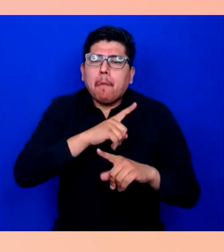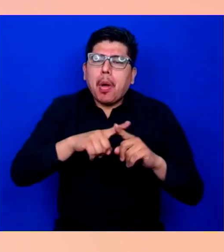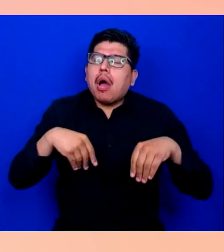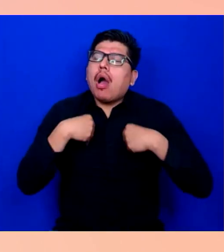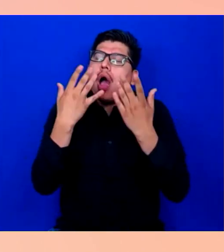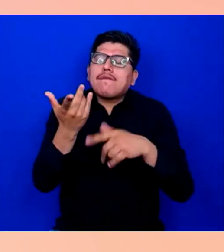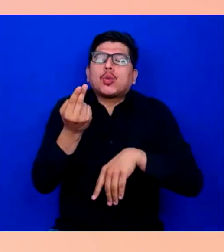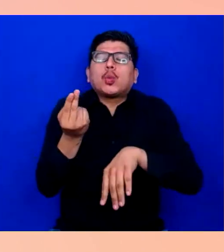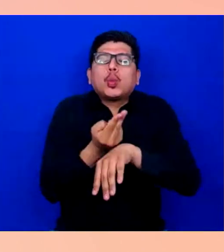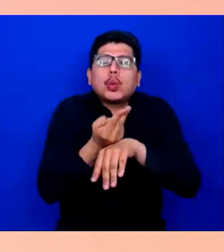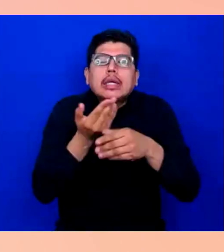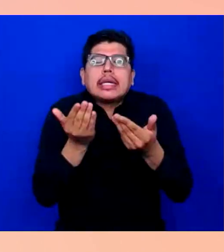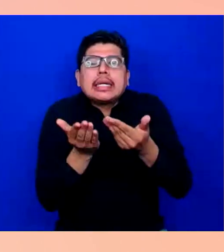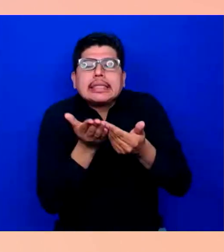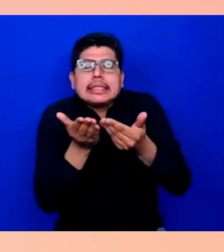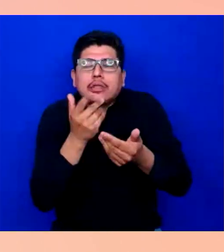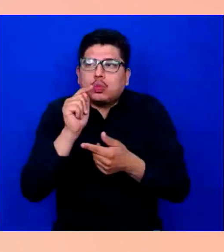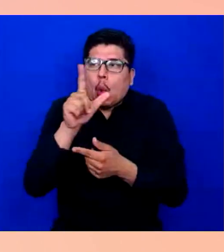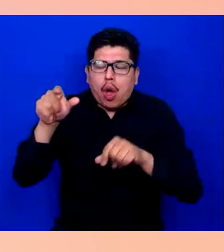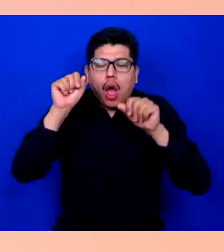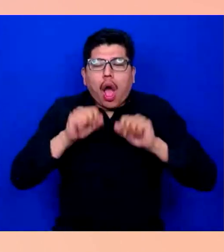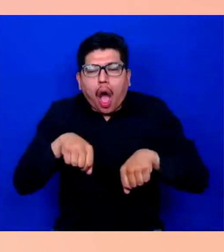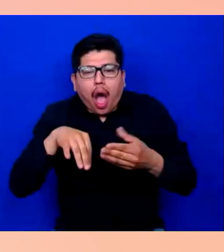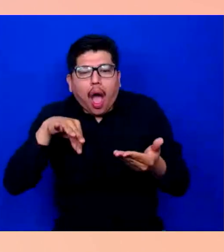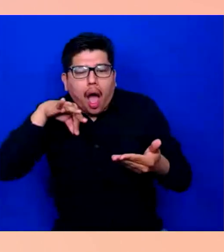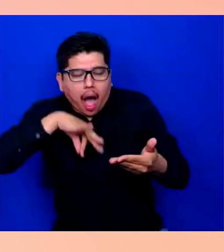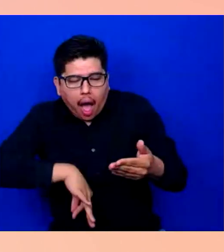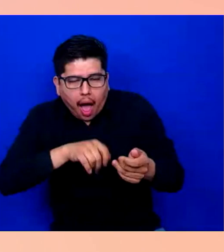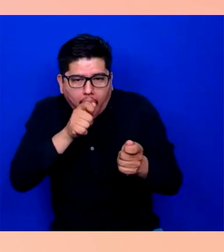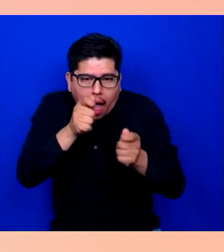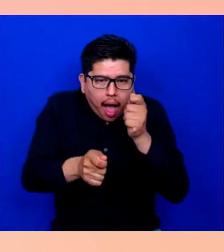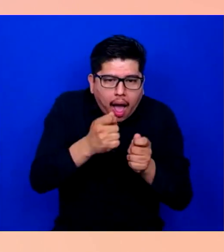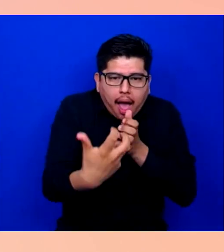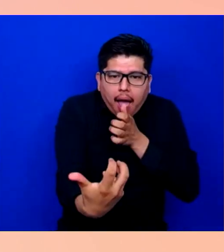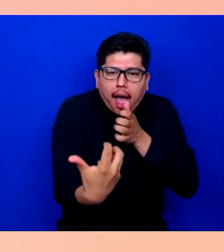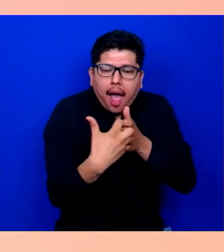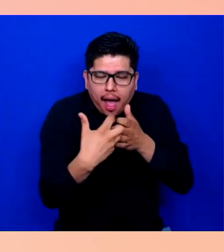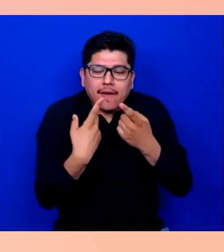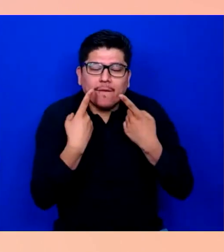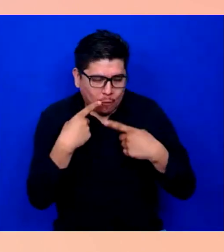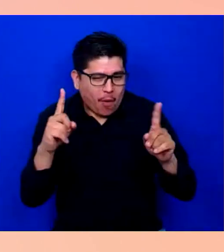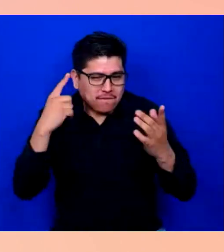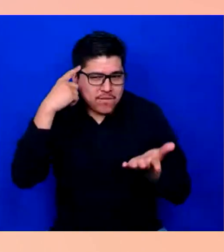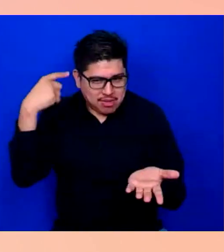tweak to make it work for them. That's how you create a tool that can scale across